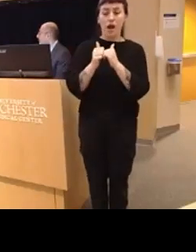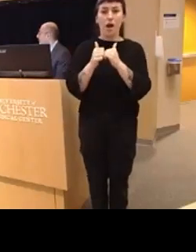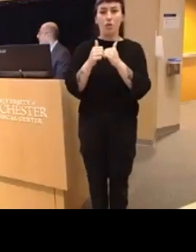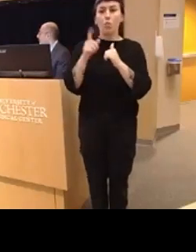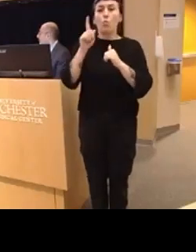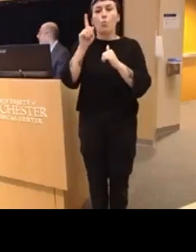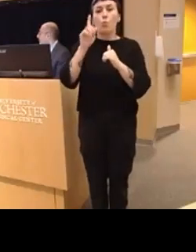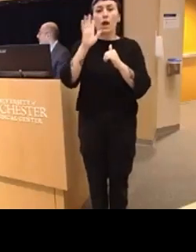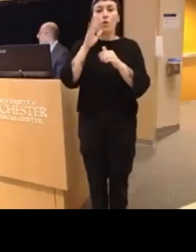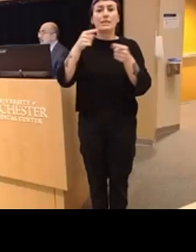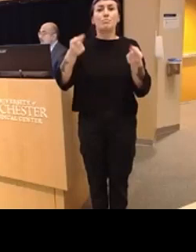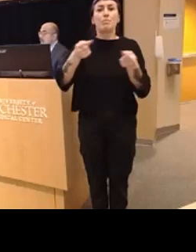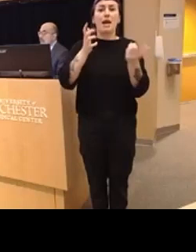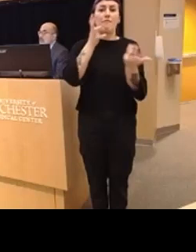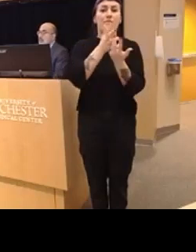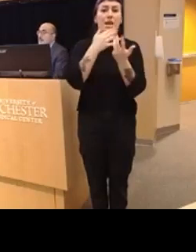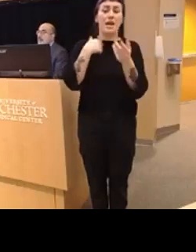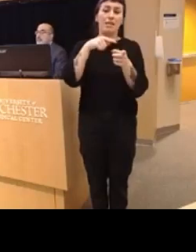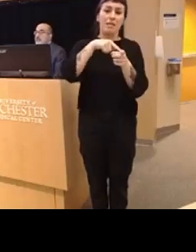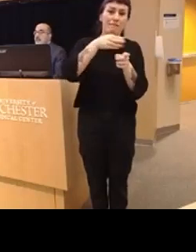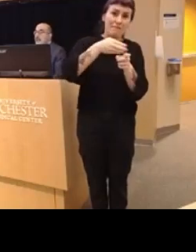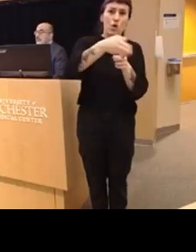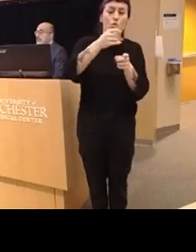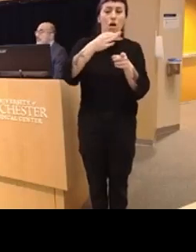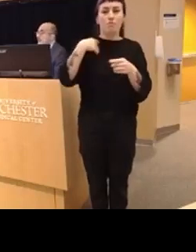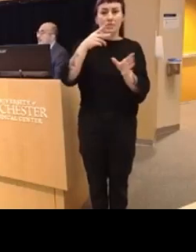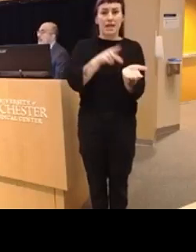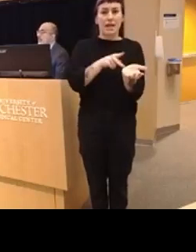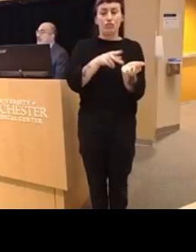in the field of Psychiatry yeah yeah thanks because that um that's a good question I I